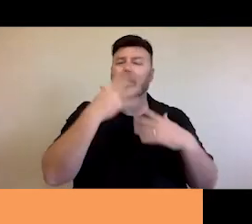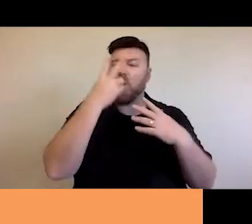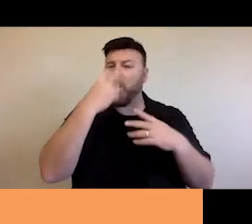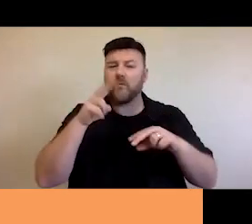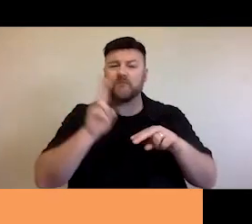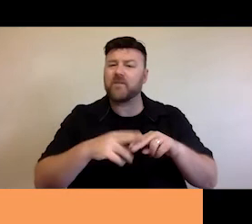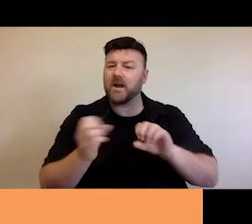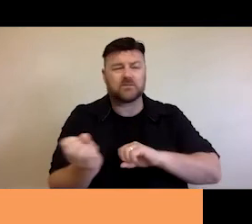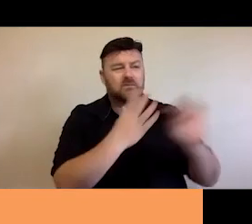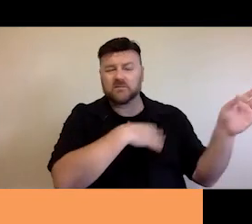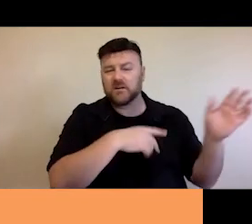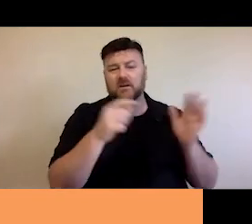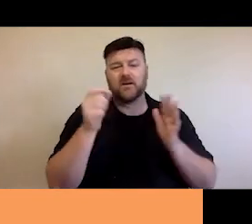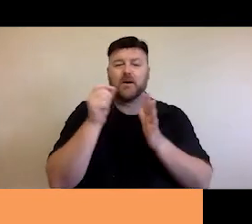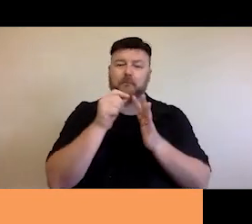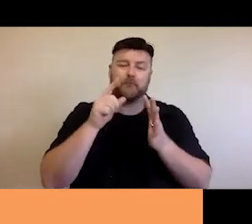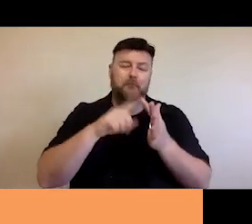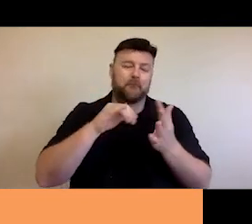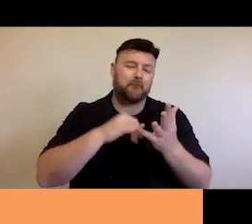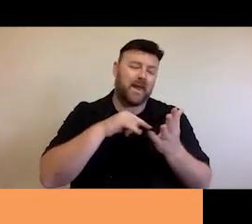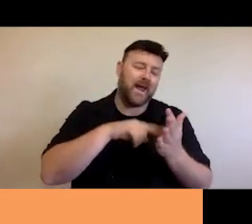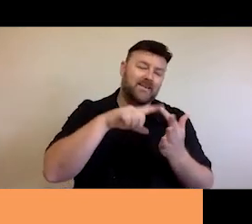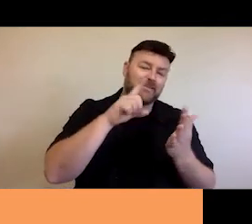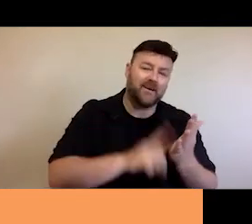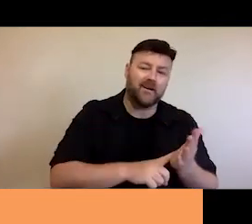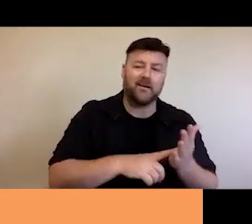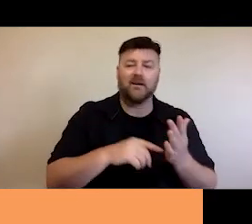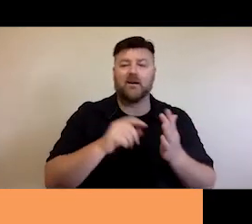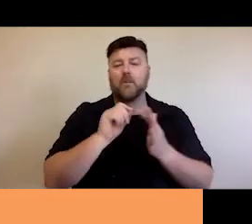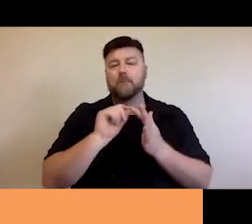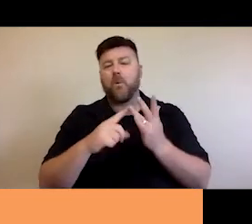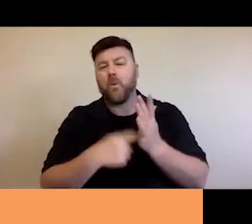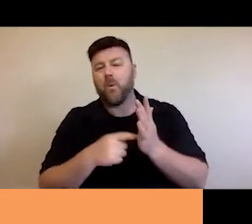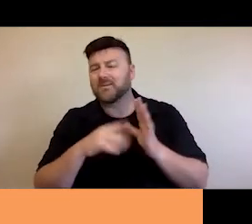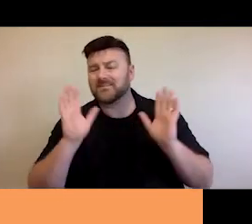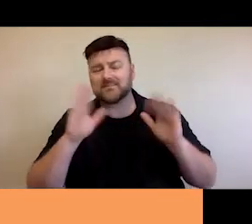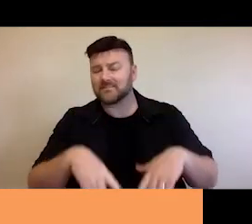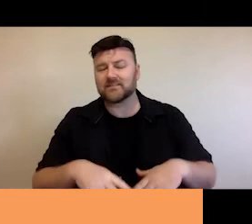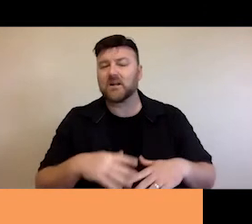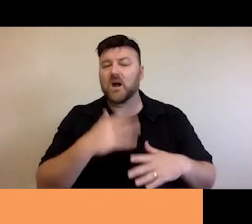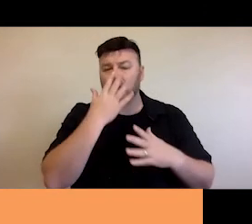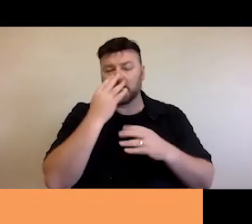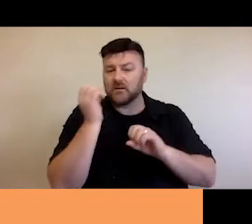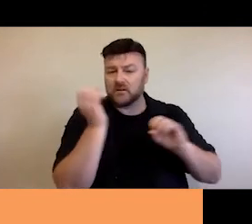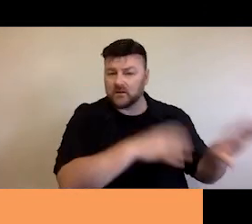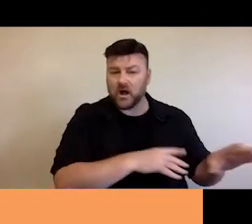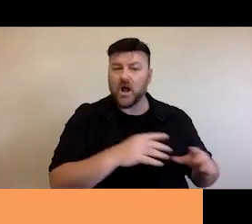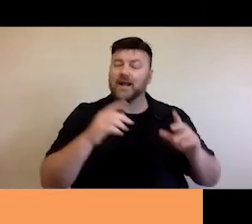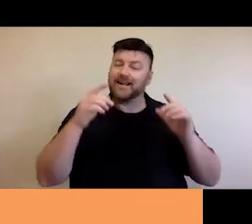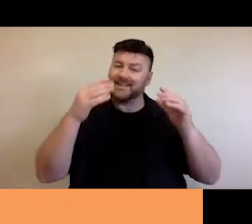PESTEL porters, analysis - we simply focus on ideas. What ideas do we have to achieve our purpose? What ideas do